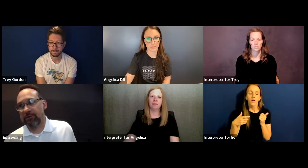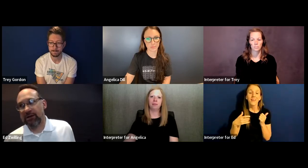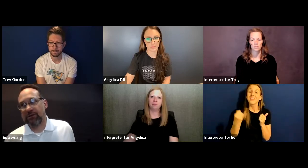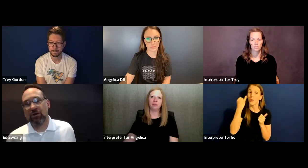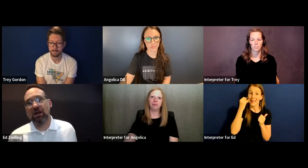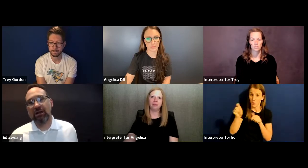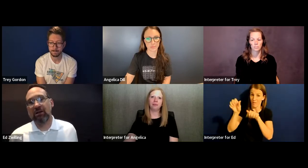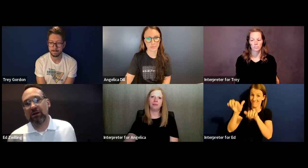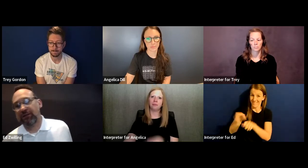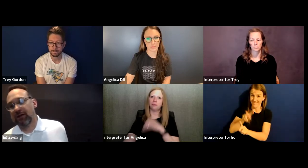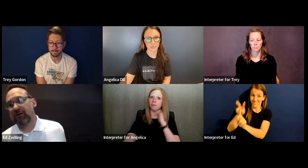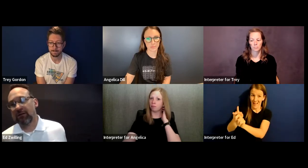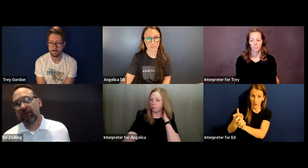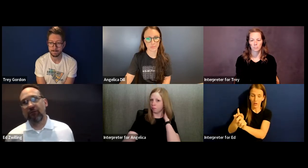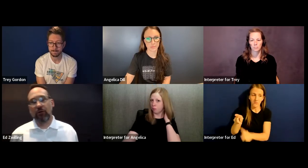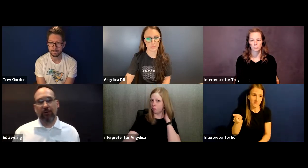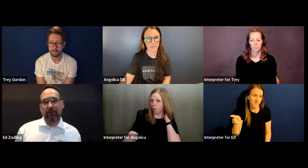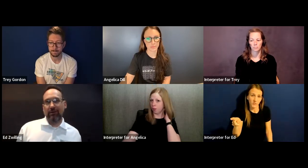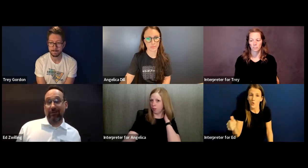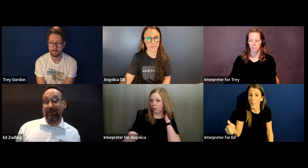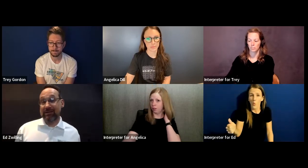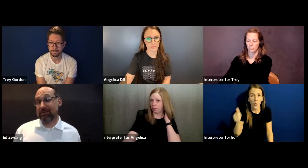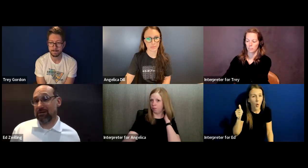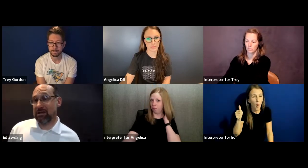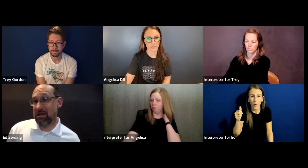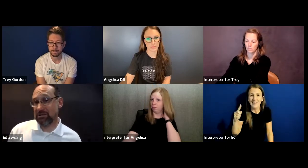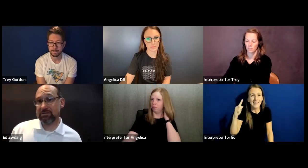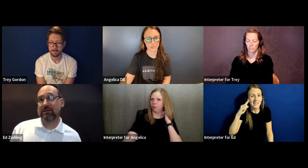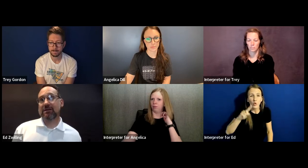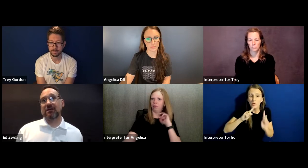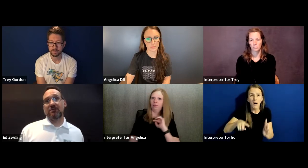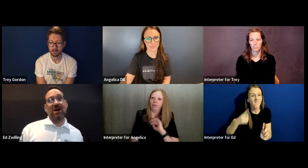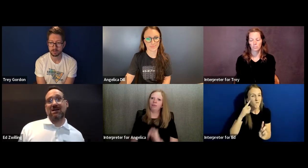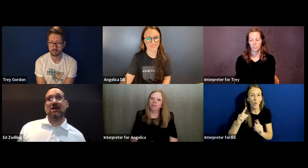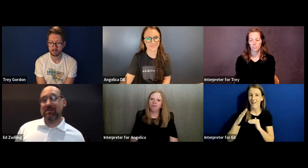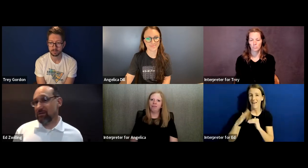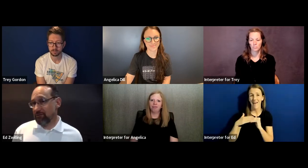that you're not going to hear anything for you know at least 30 days you might not hear anything